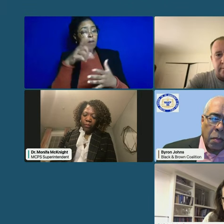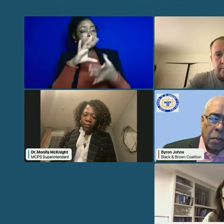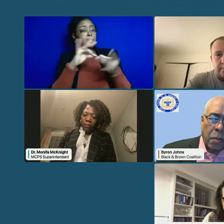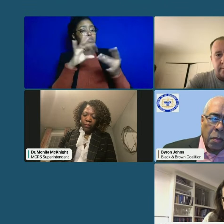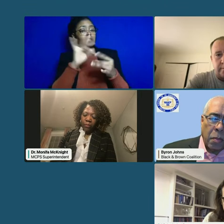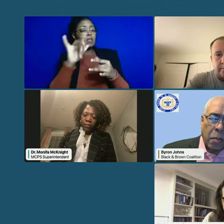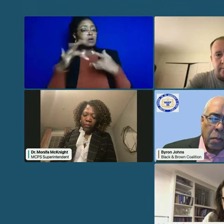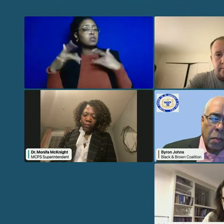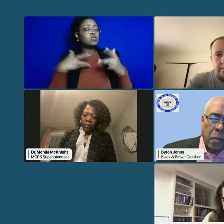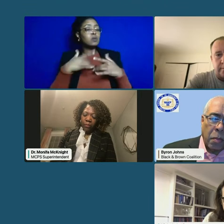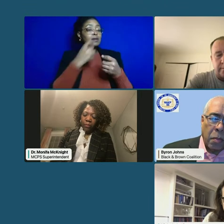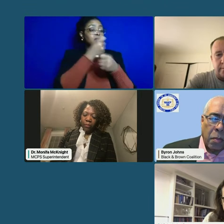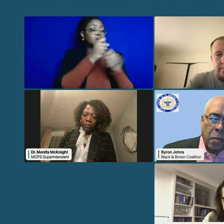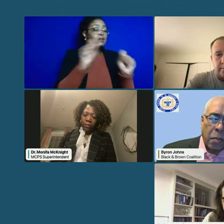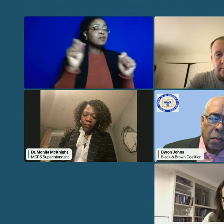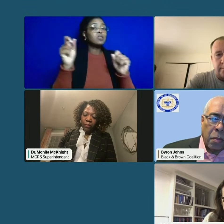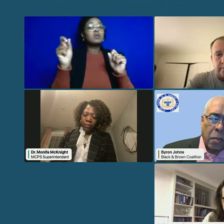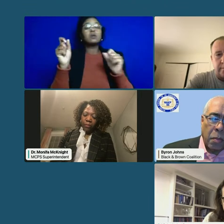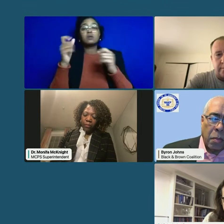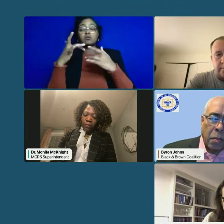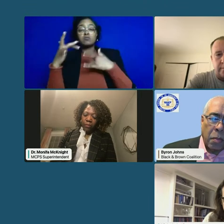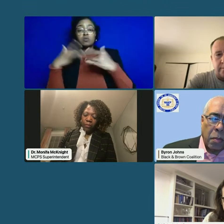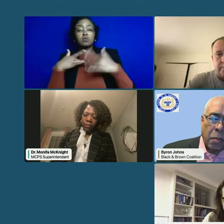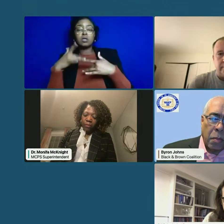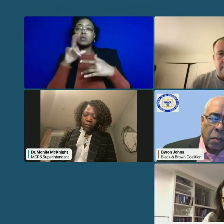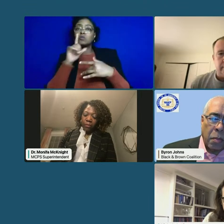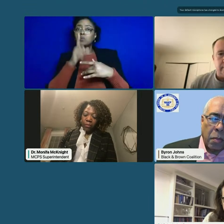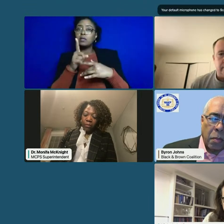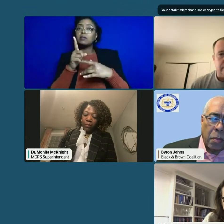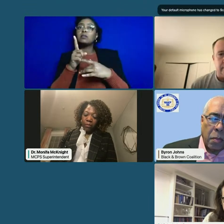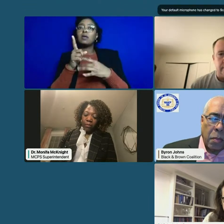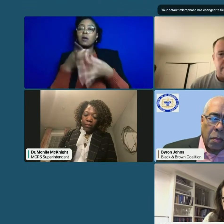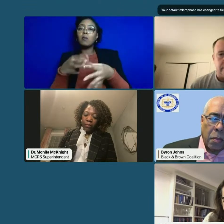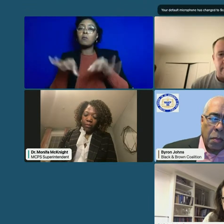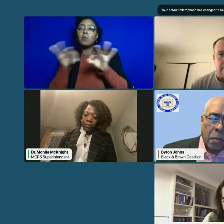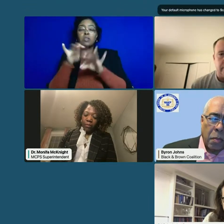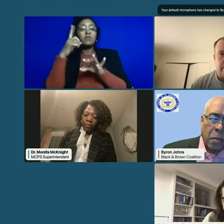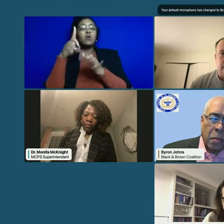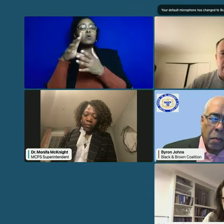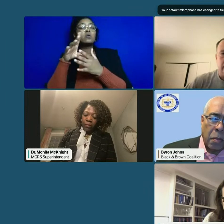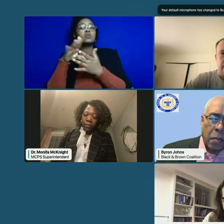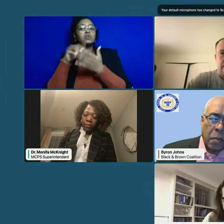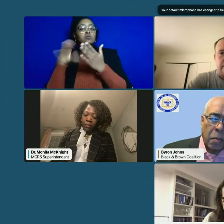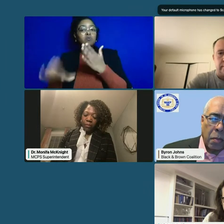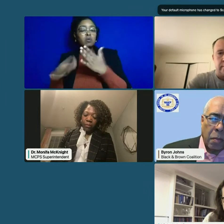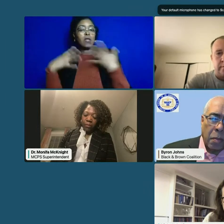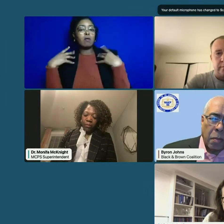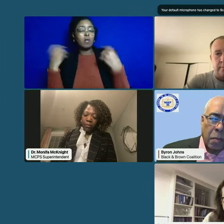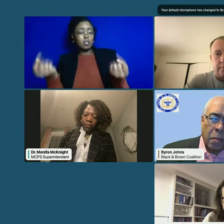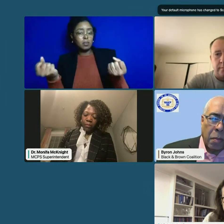to be able to share I wanted to thank you want for raising the concerns? Um safety and security